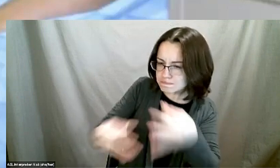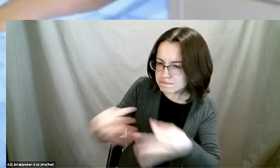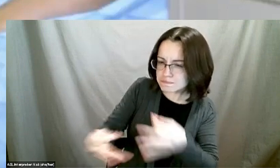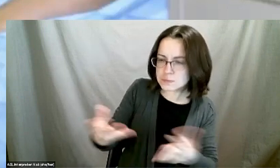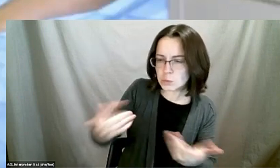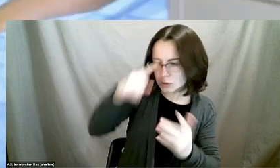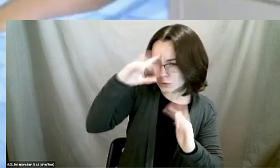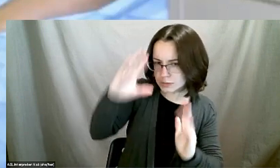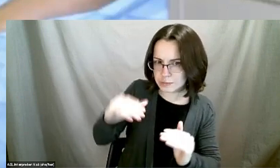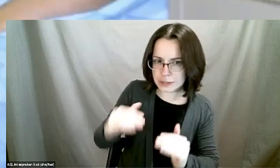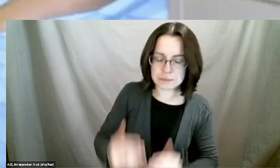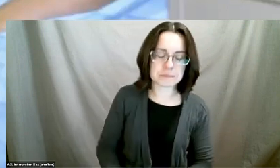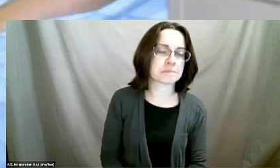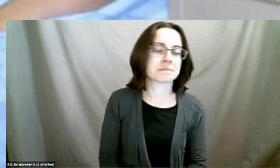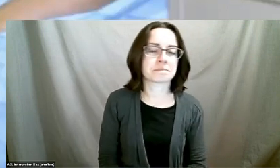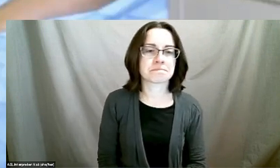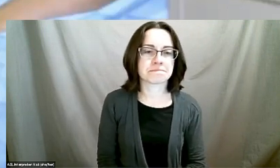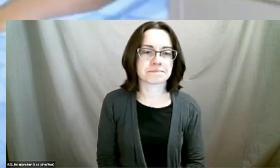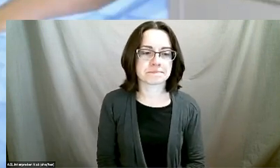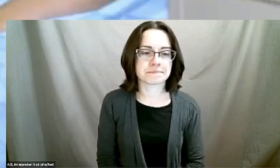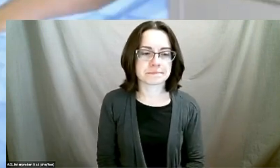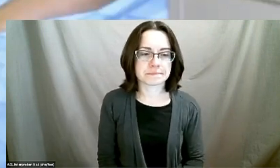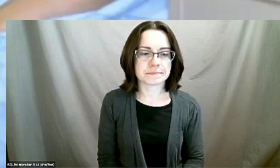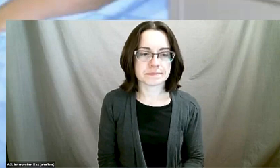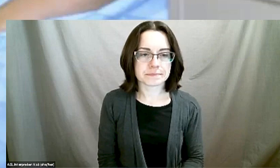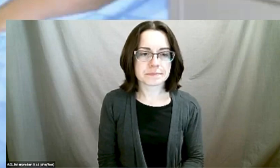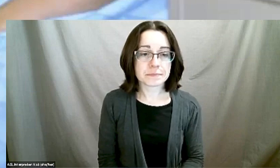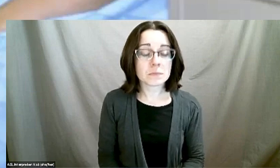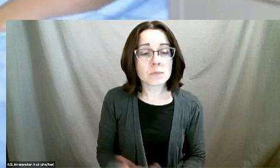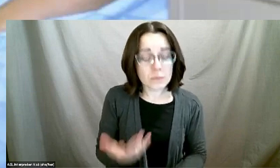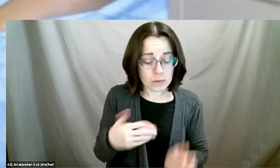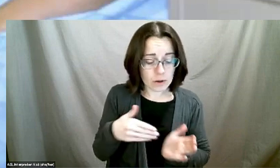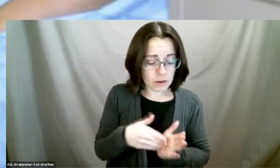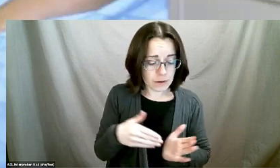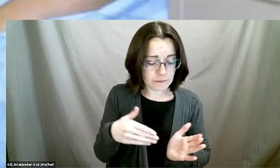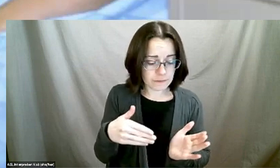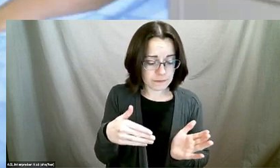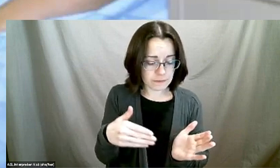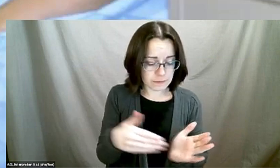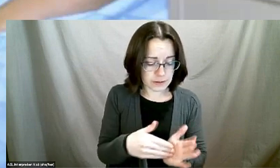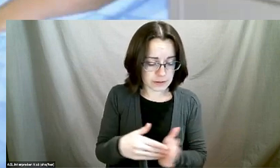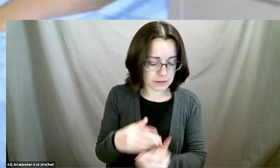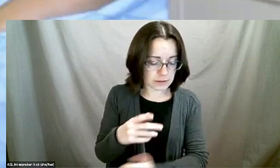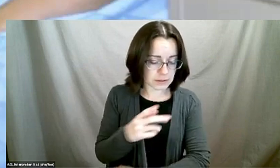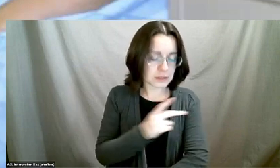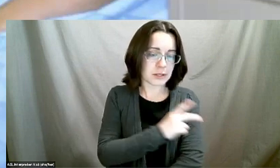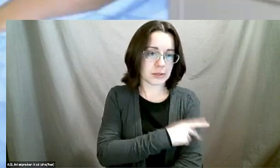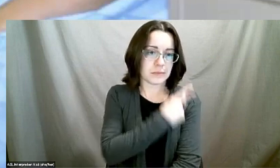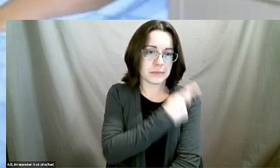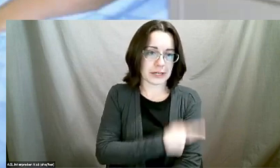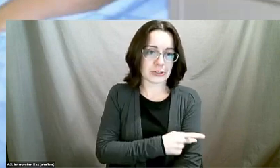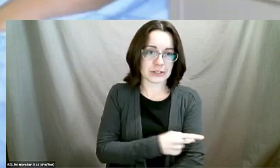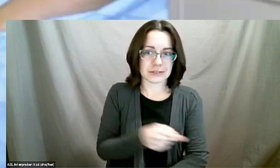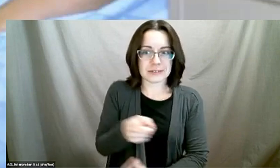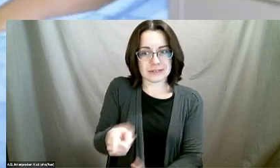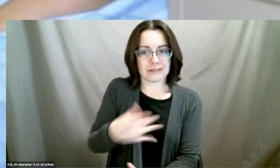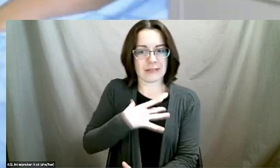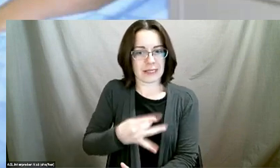And oftentimes, our patients like the doll so much that they bring it into the exam with